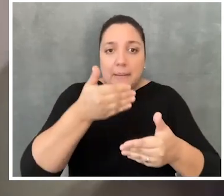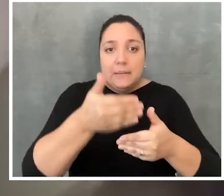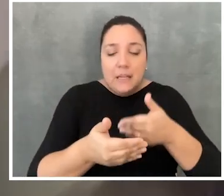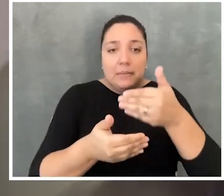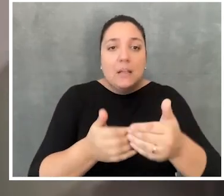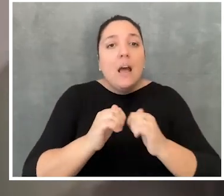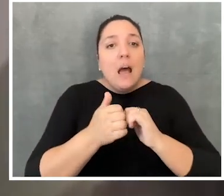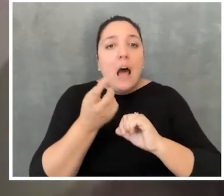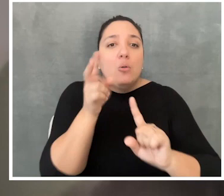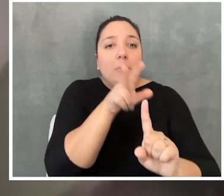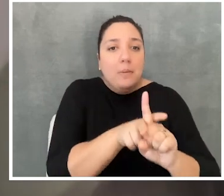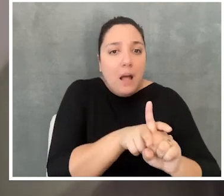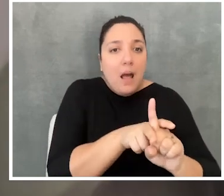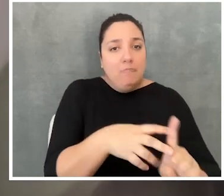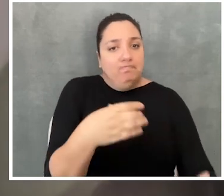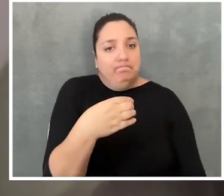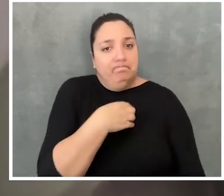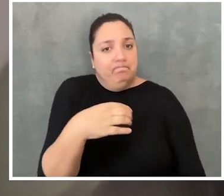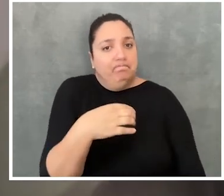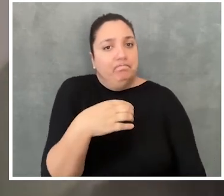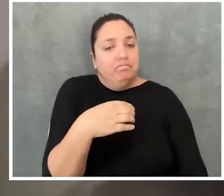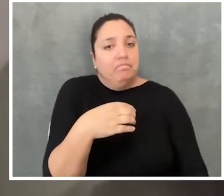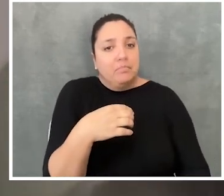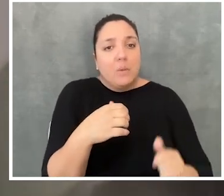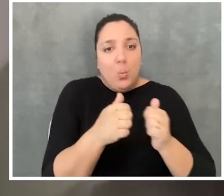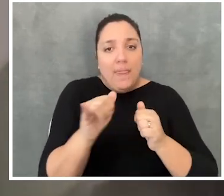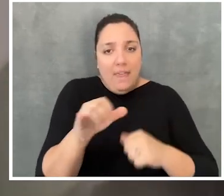or a complaint with the commission.